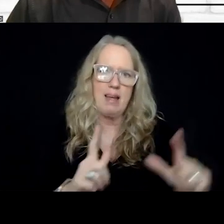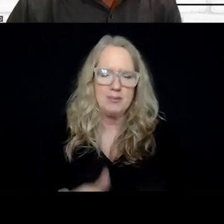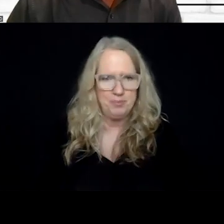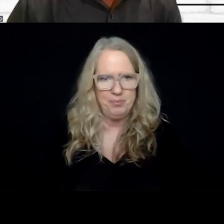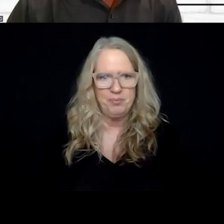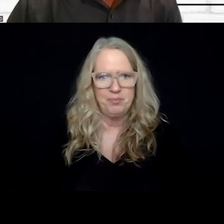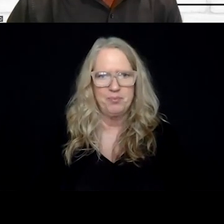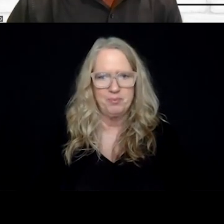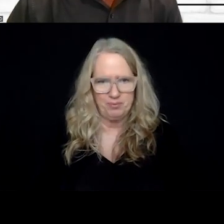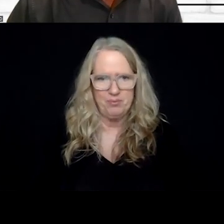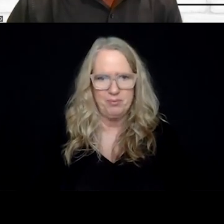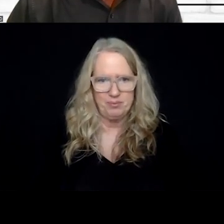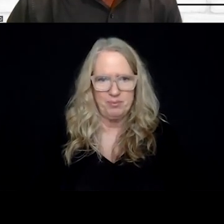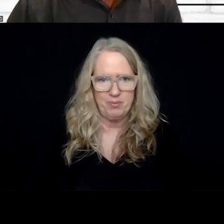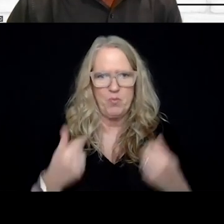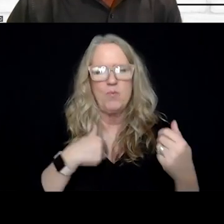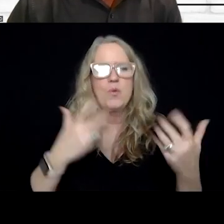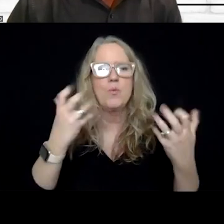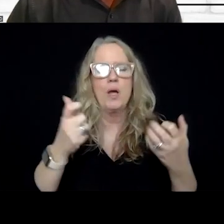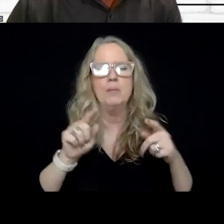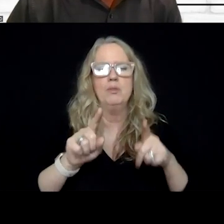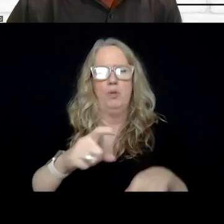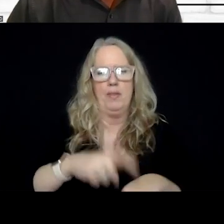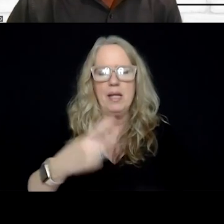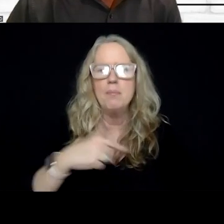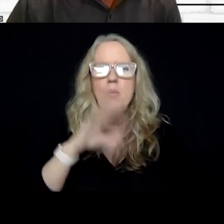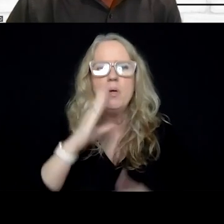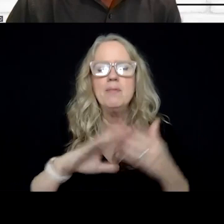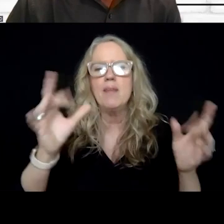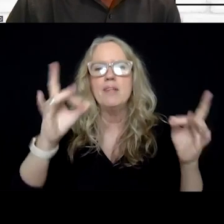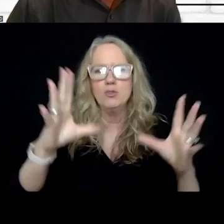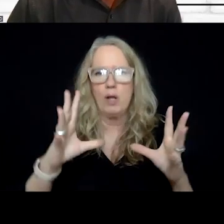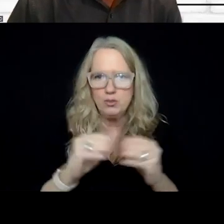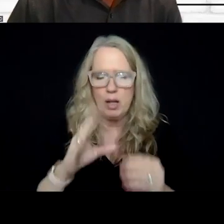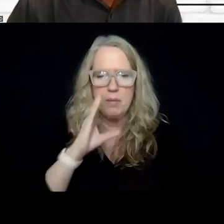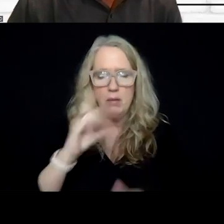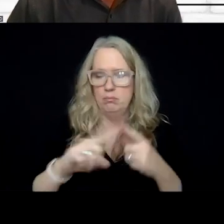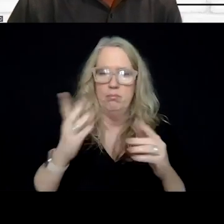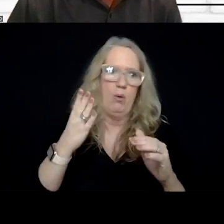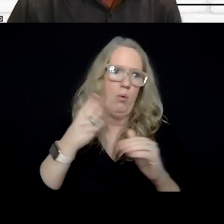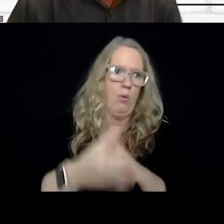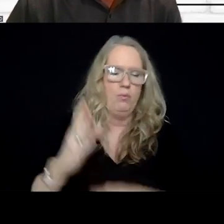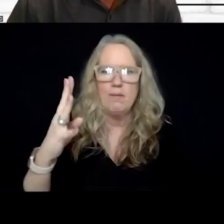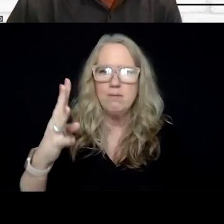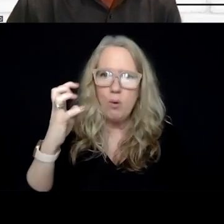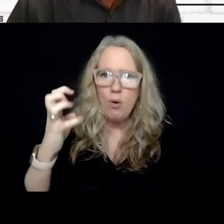WE ALSO WANT TO FEATURE THE FACT THAT DURING THE TIMES THAT WE HAD THESE CRISIS JAMS, WE HAVE HAD OVER 400 UNIQUE SPEAKERS.